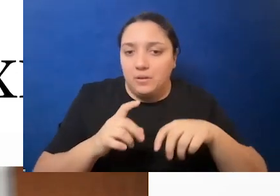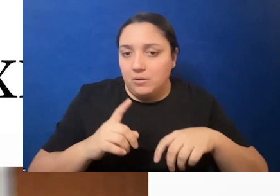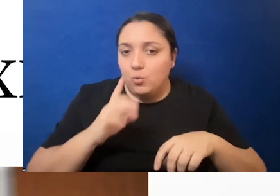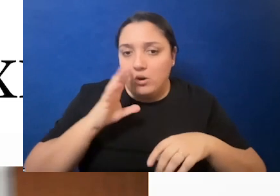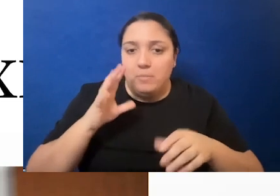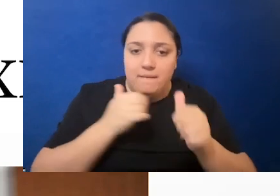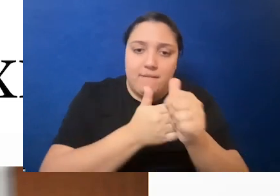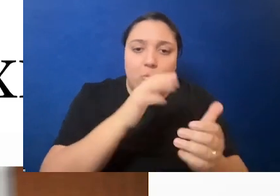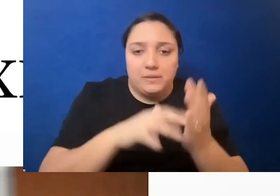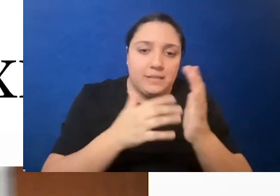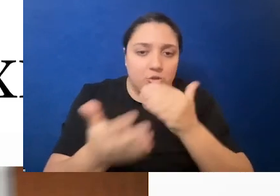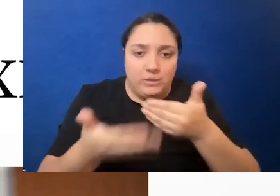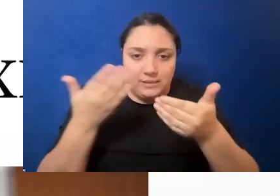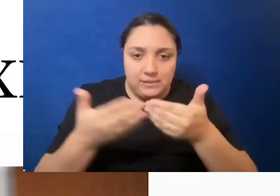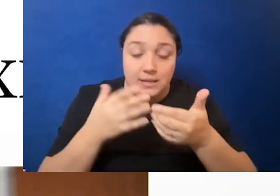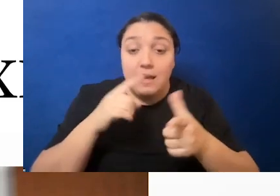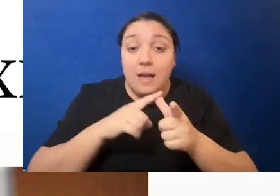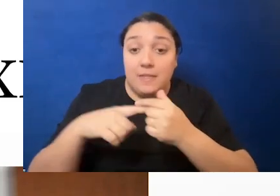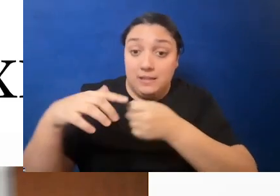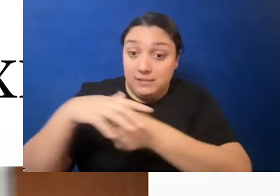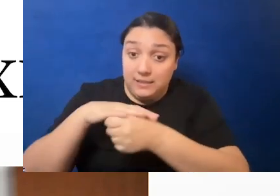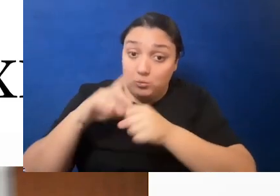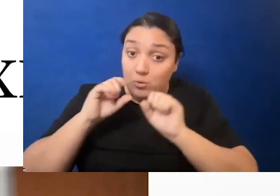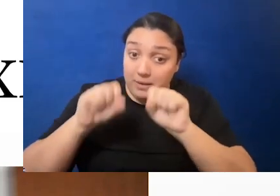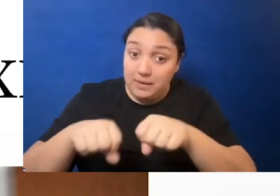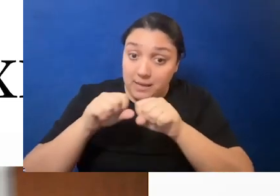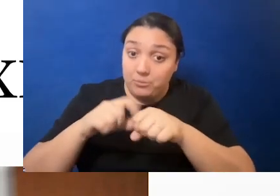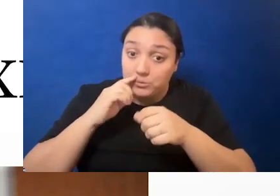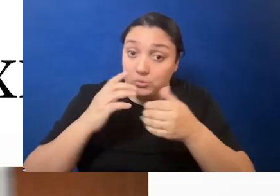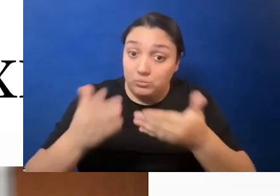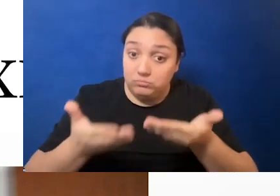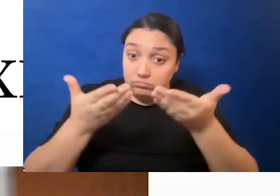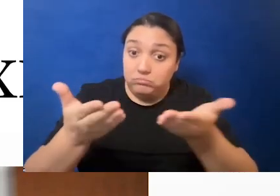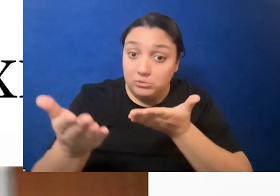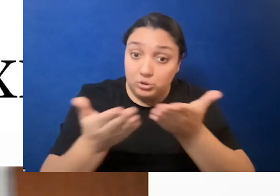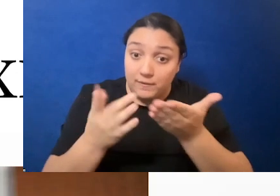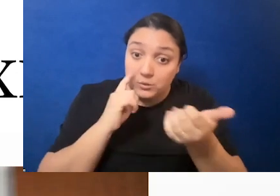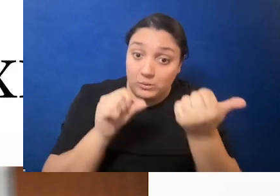AND THEN IS THE DISTRICT ABLE TO OFFER SERVICES TO ASSIST THEM.